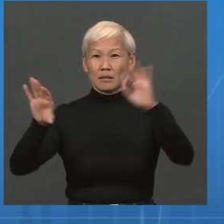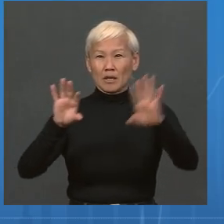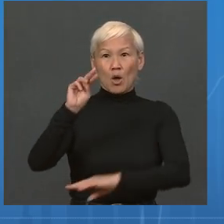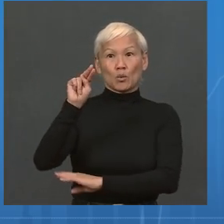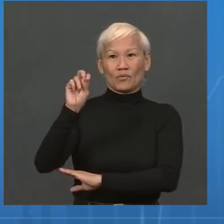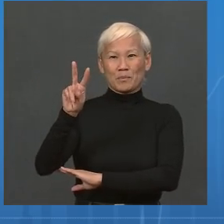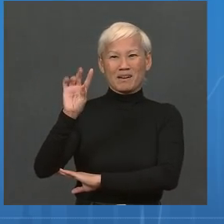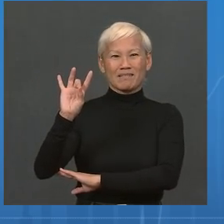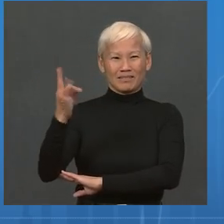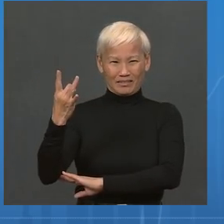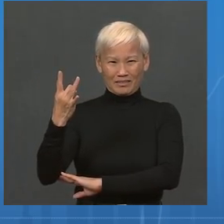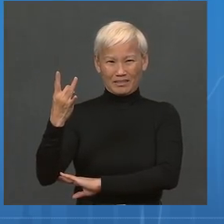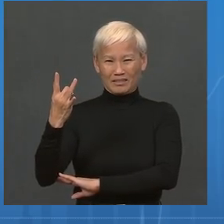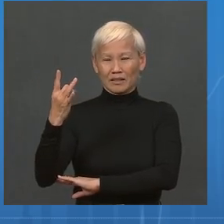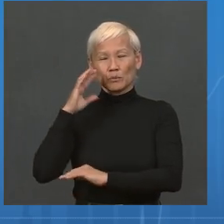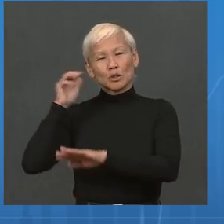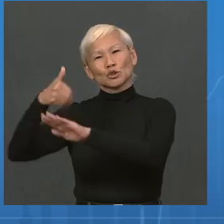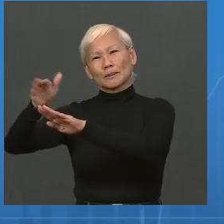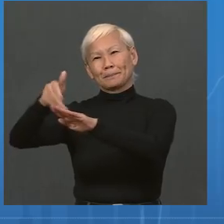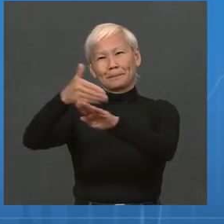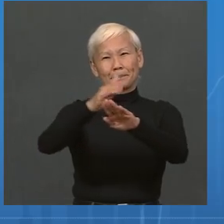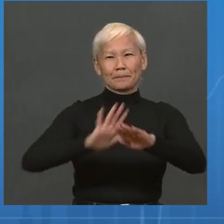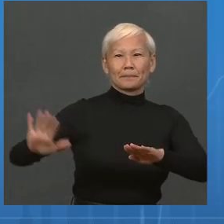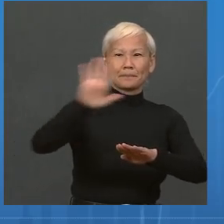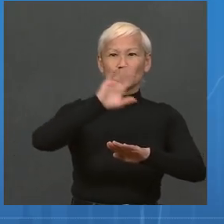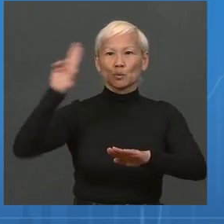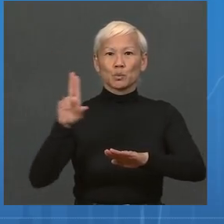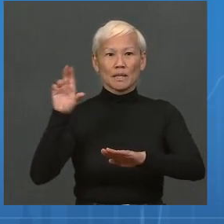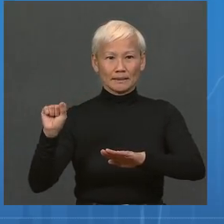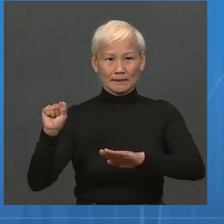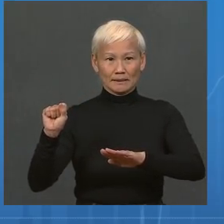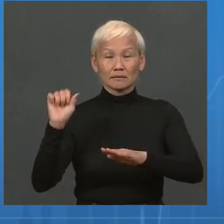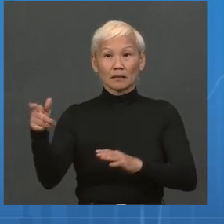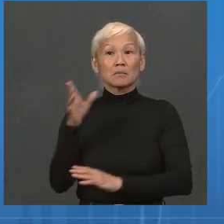I want to speak directly to parents about this recommendation.